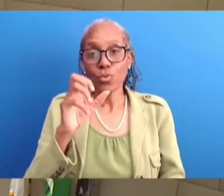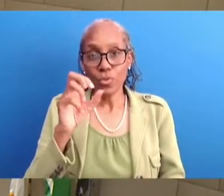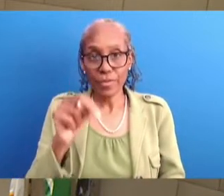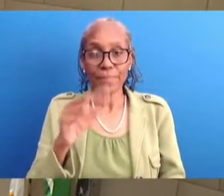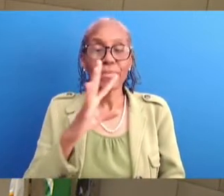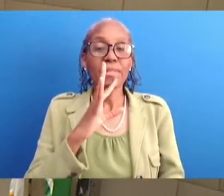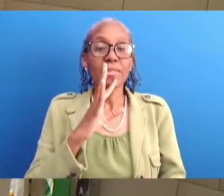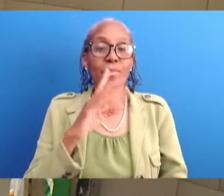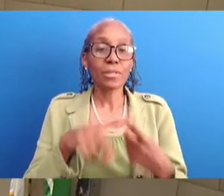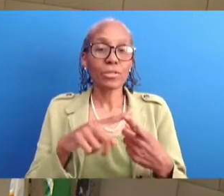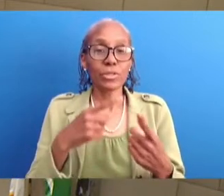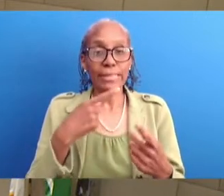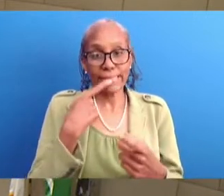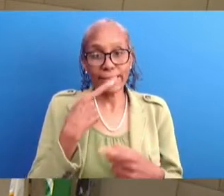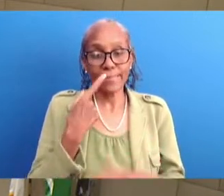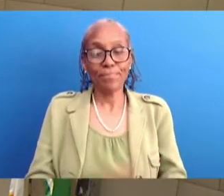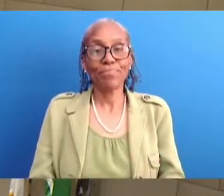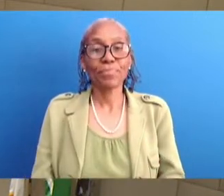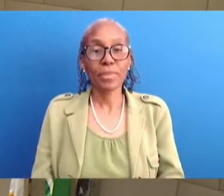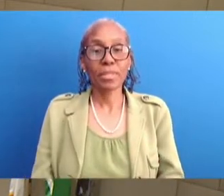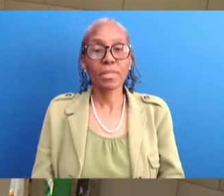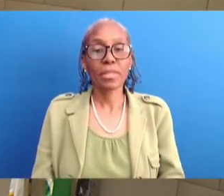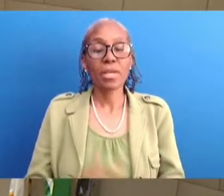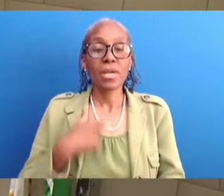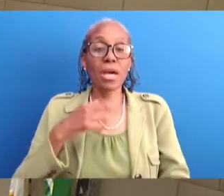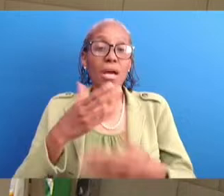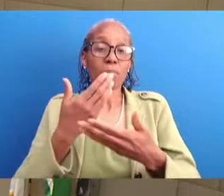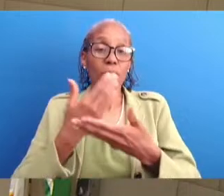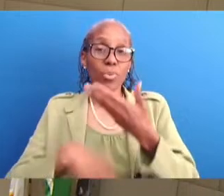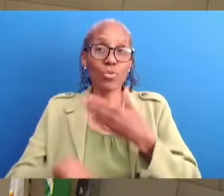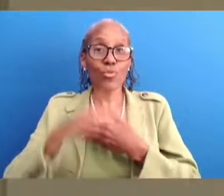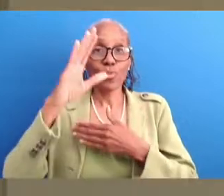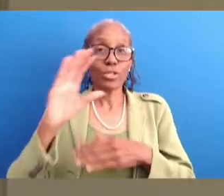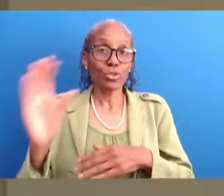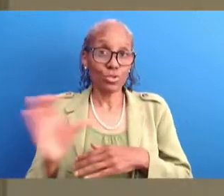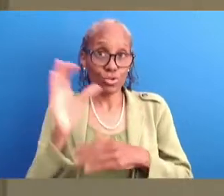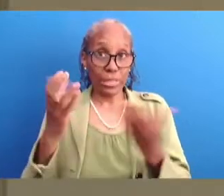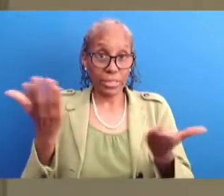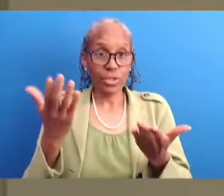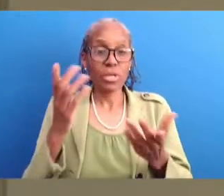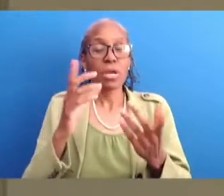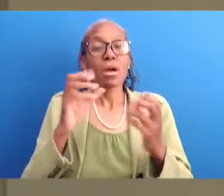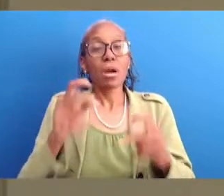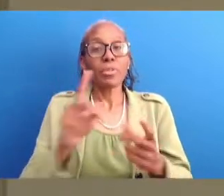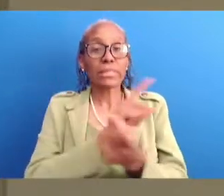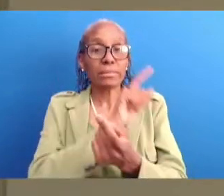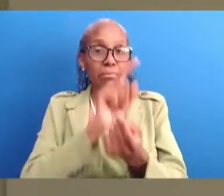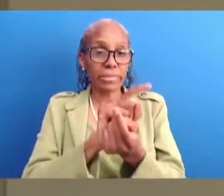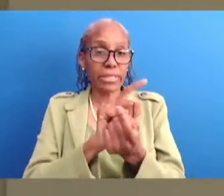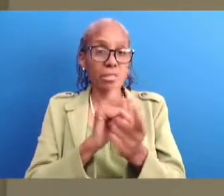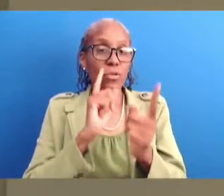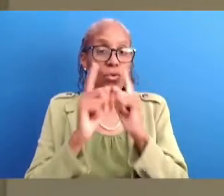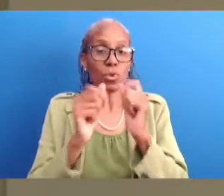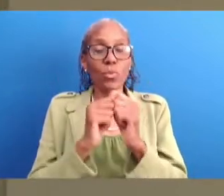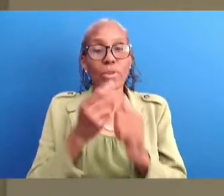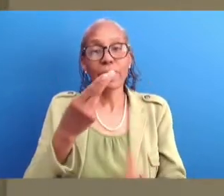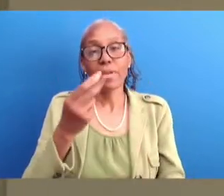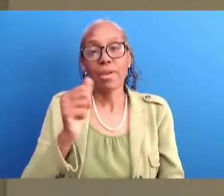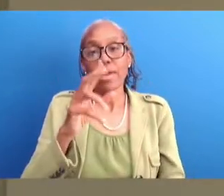THANK YOU. COMMISSIONER GRIFFIN. I WANT TO SPEAK TO SAY I'M A NATIVE